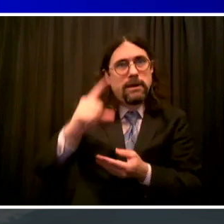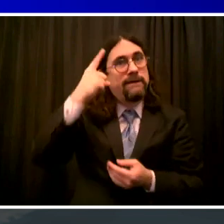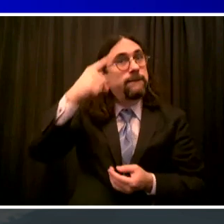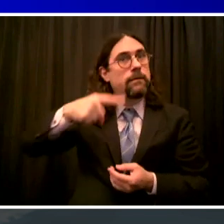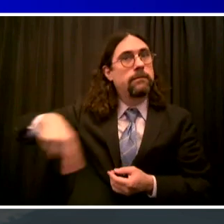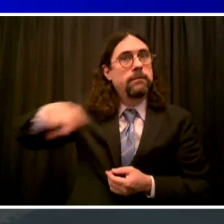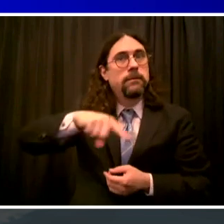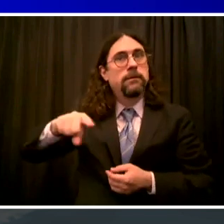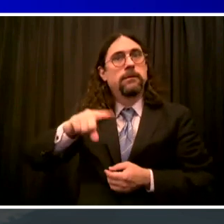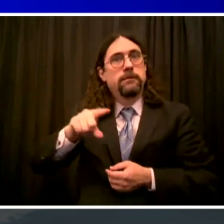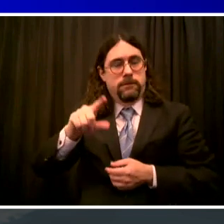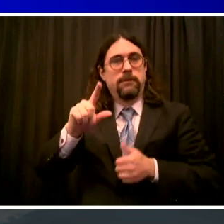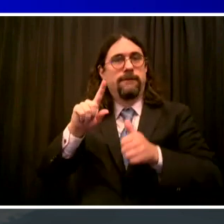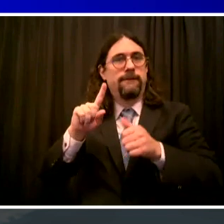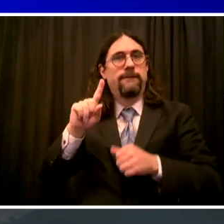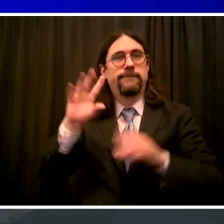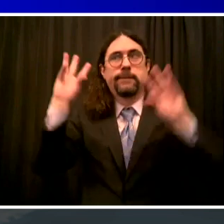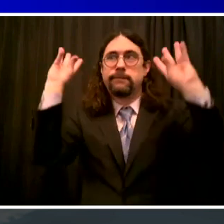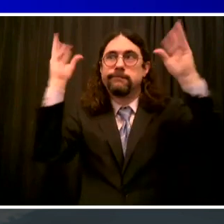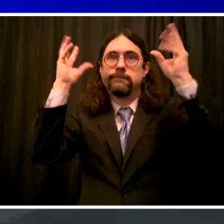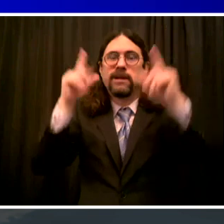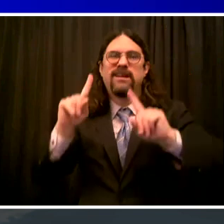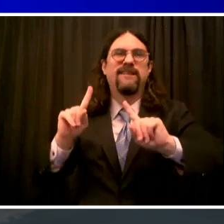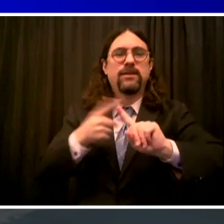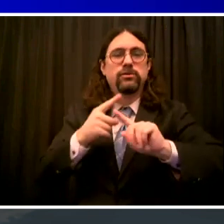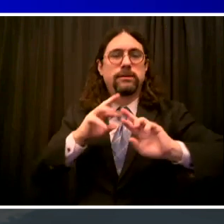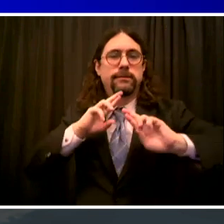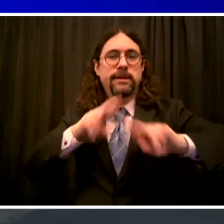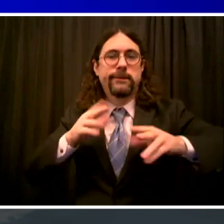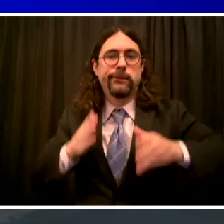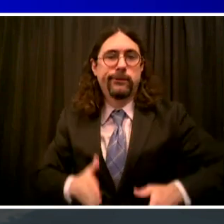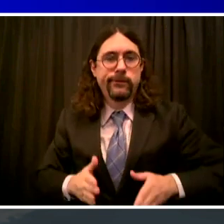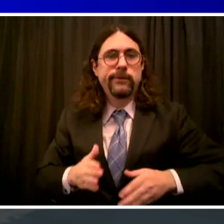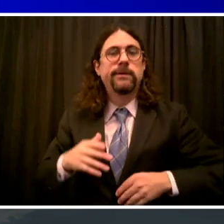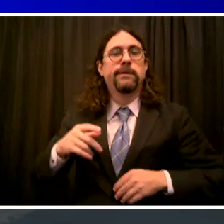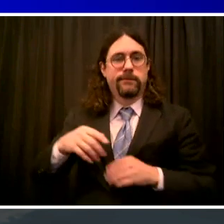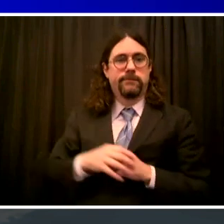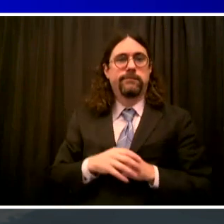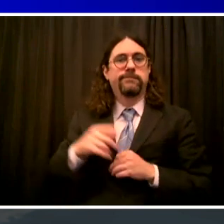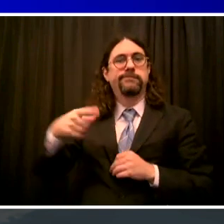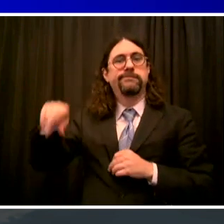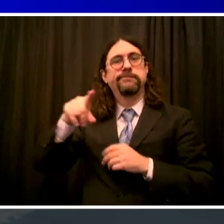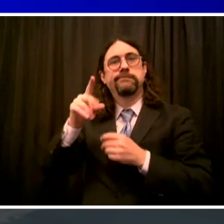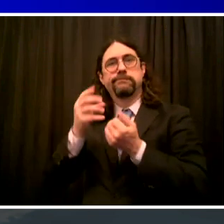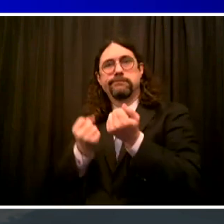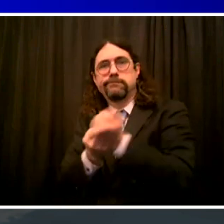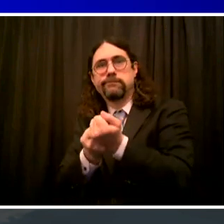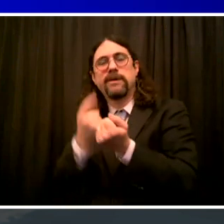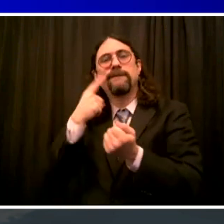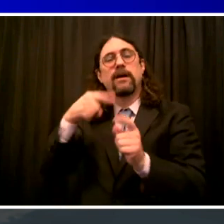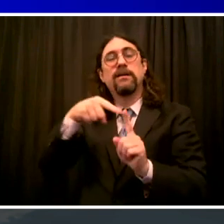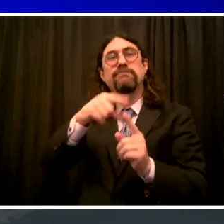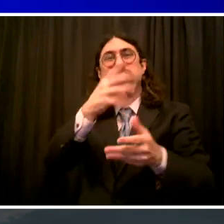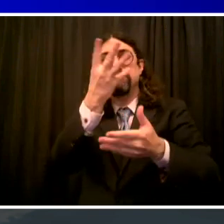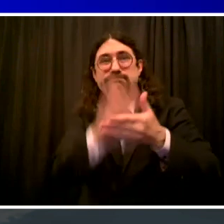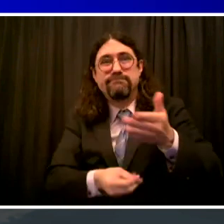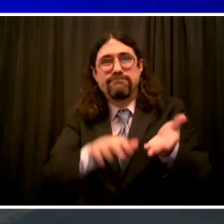FOR THOSE WE'VE LOST IN THE LINE OF DUTY RELATED TO COVID-19.